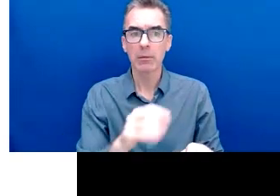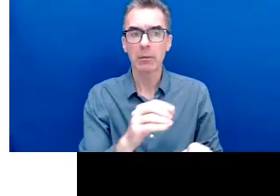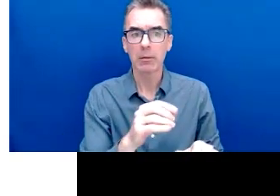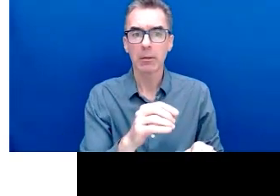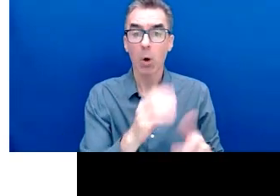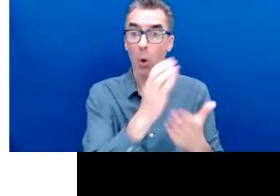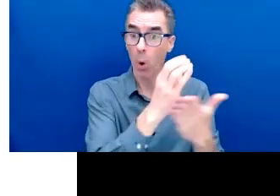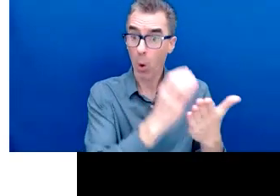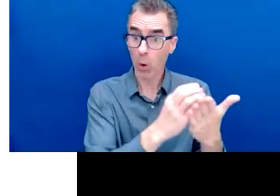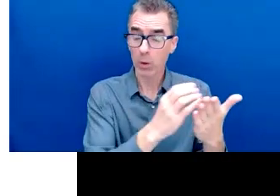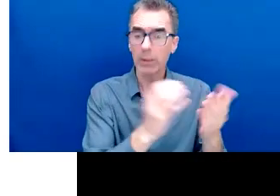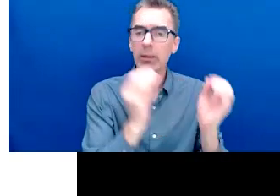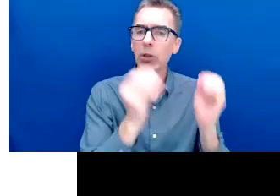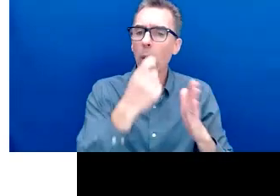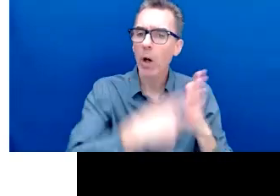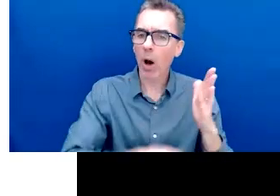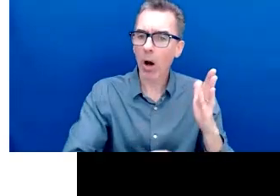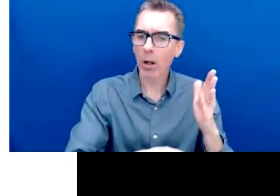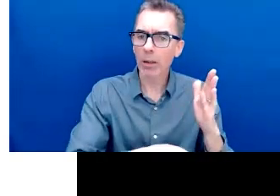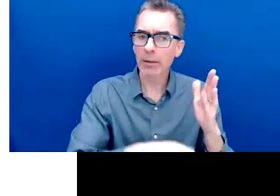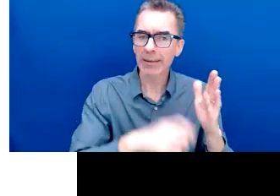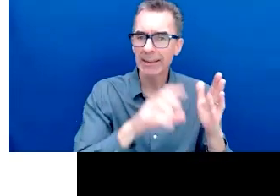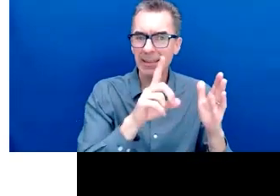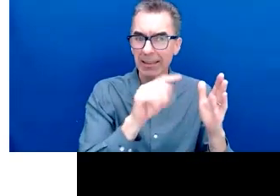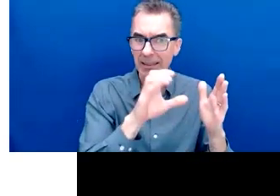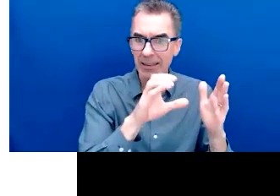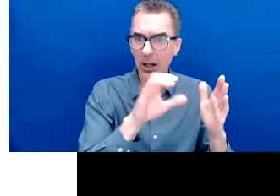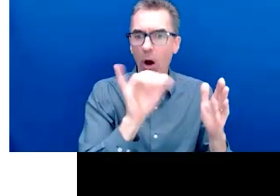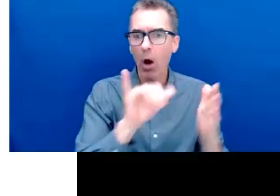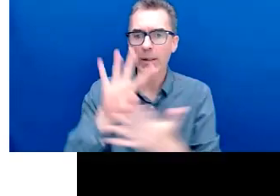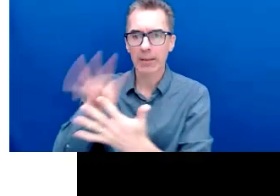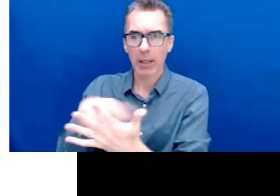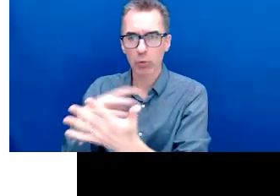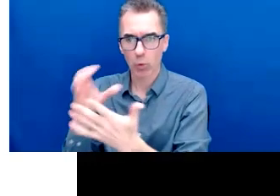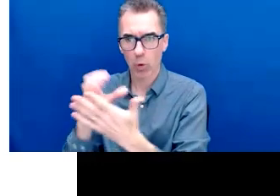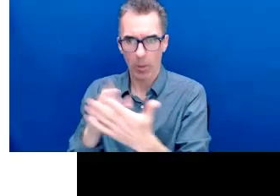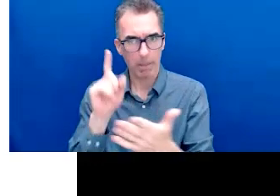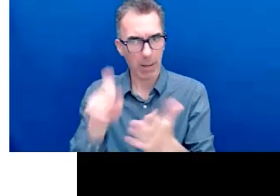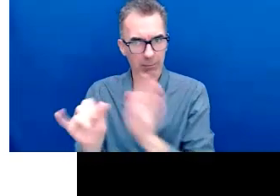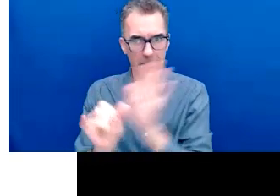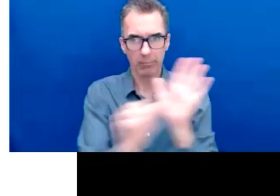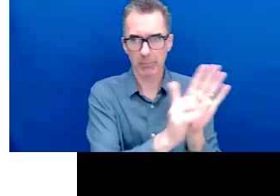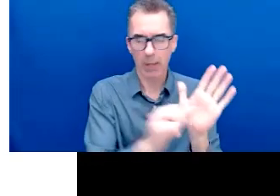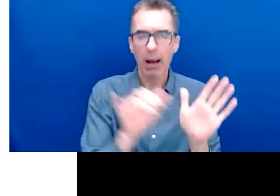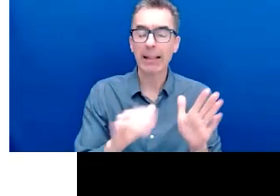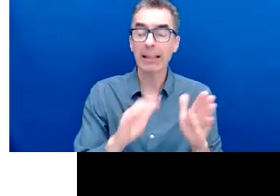so their ZTC courses in the schedule of courses. So, Fresno City College is compliant with that law.